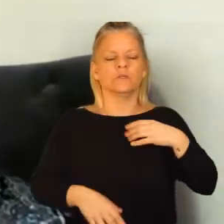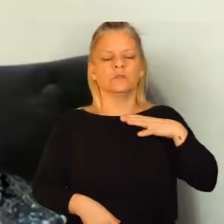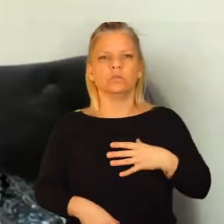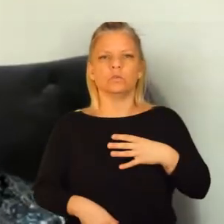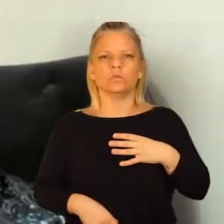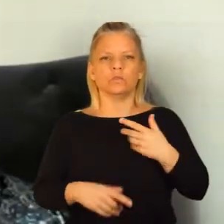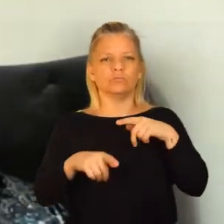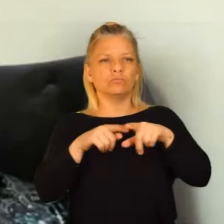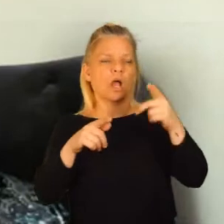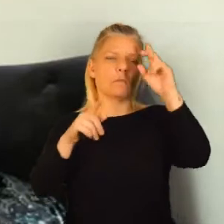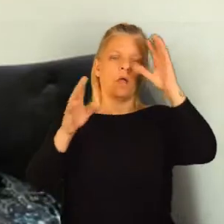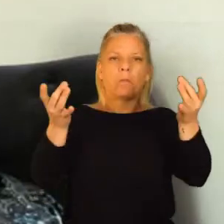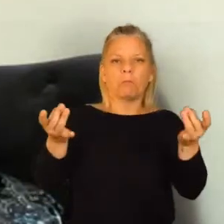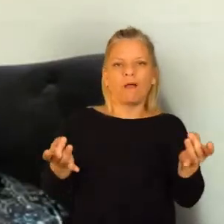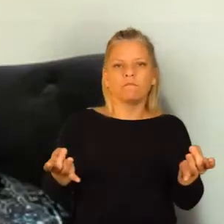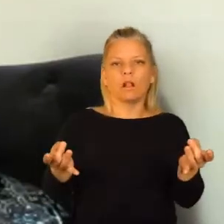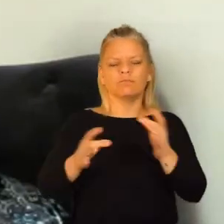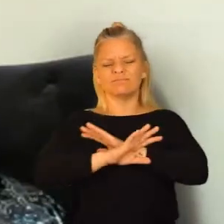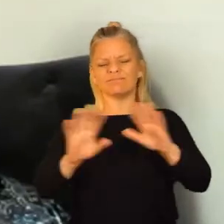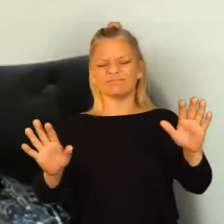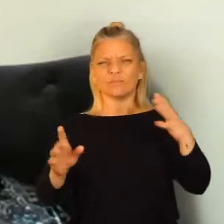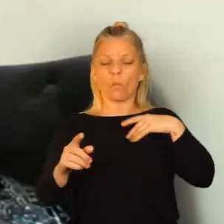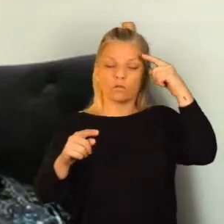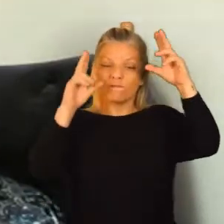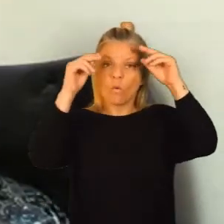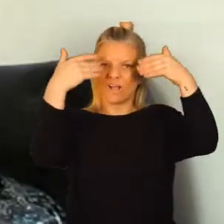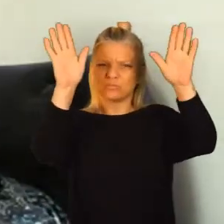But in hospital I did not want to hear about coping strategies, I did not want to do the